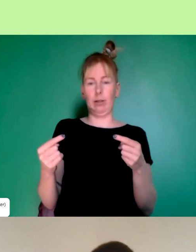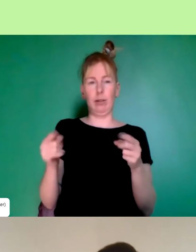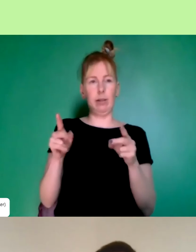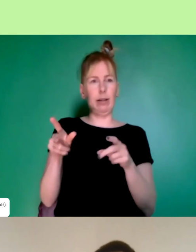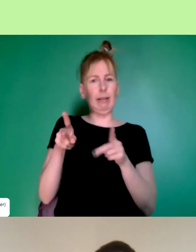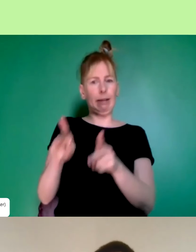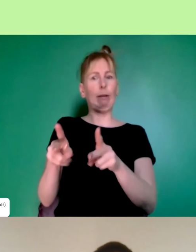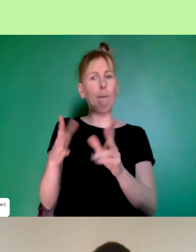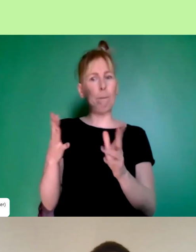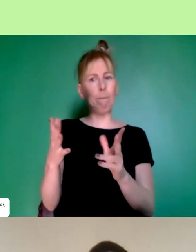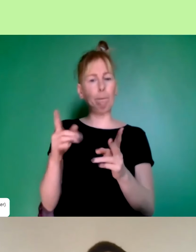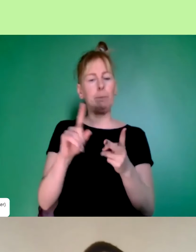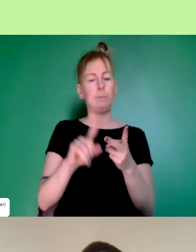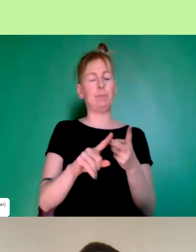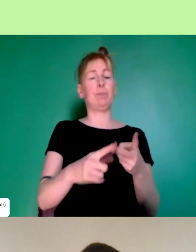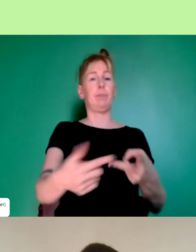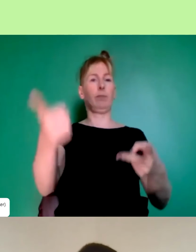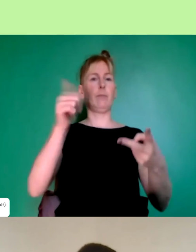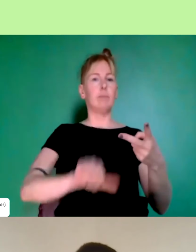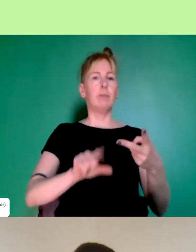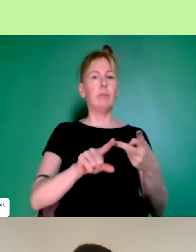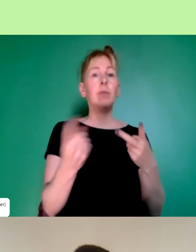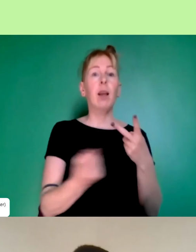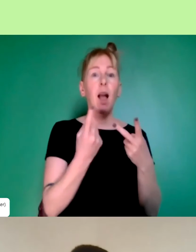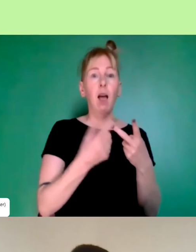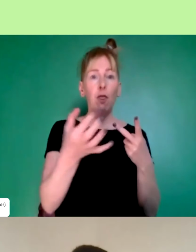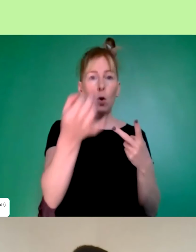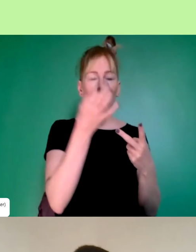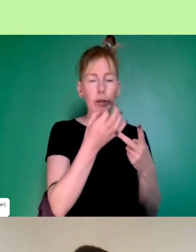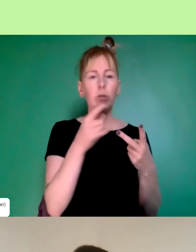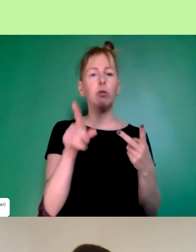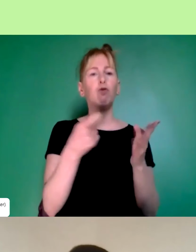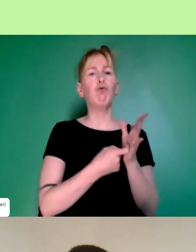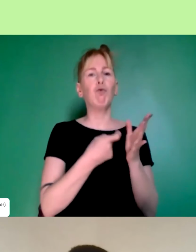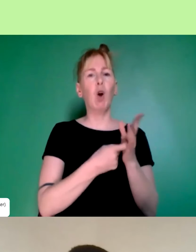Then Rowan is saying I'm curious if Jack and Khanyisile can speak about care and resentment?